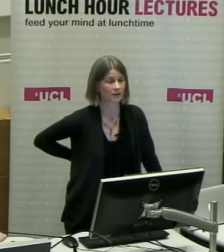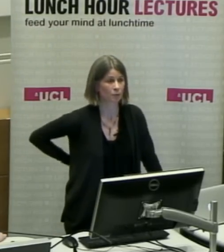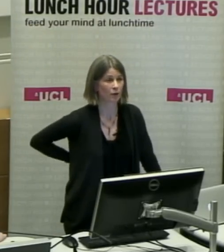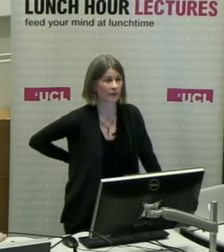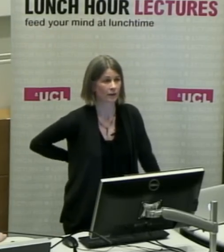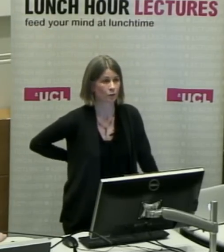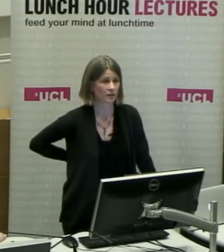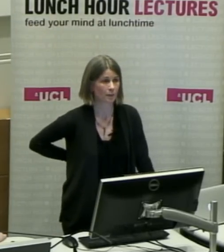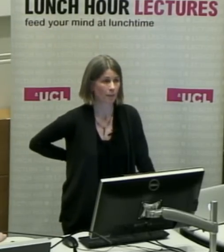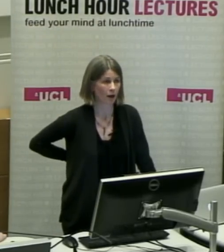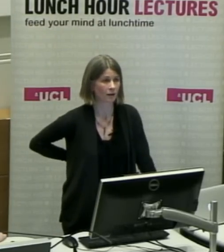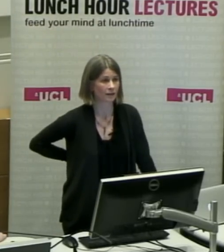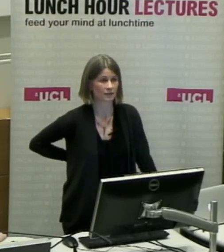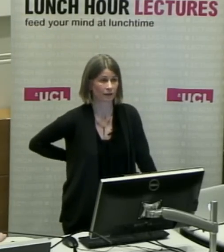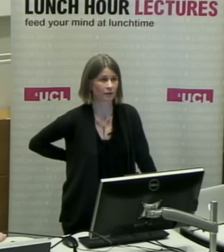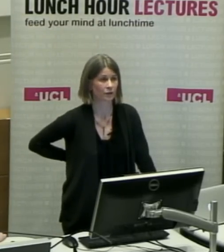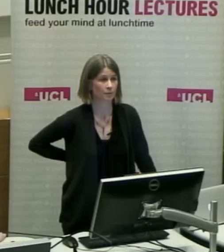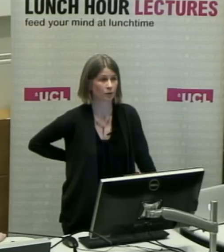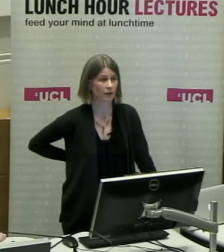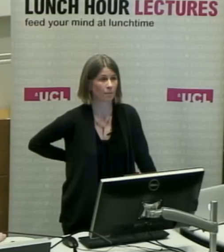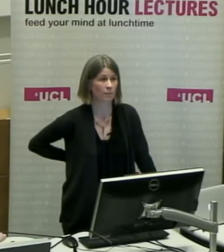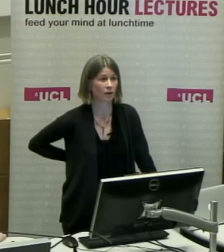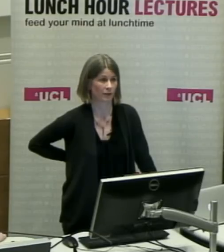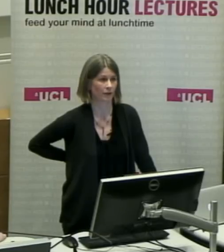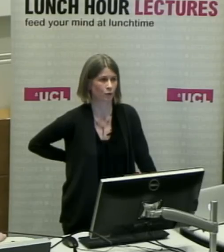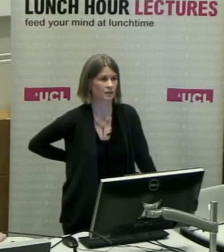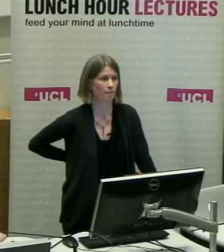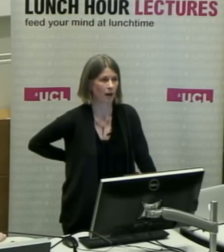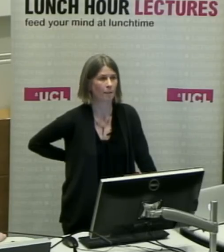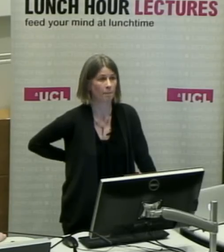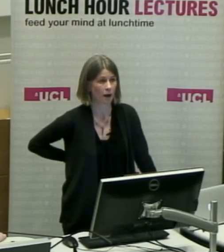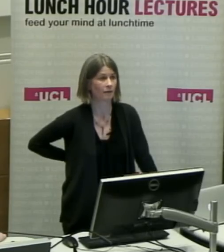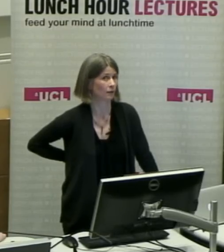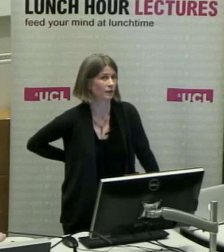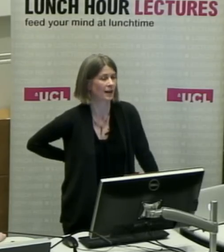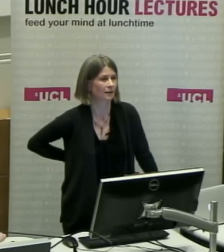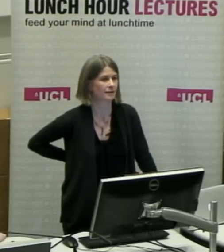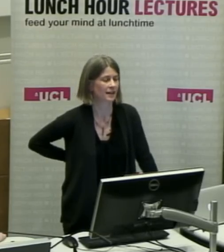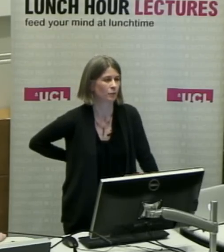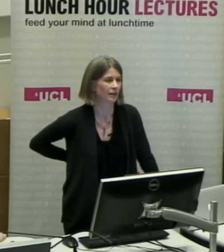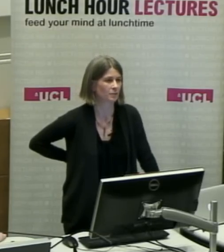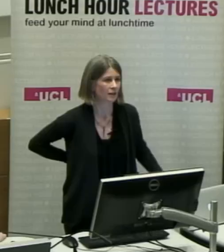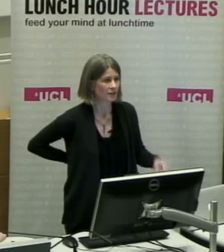If I do 'B' without the voice, it's easily confused with 'M'. They look the same on the lips.